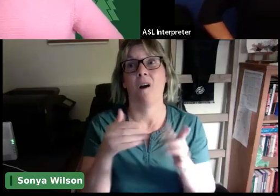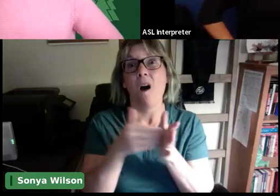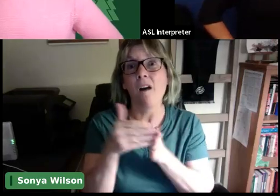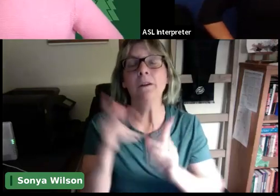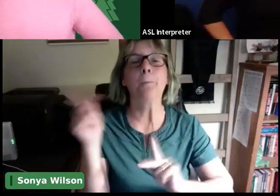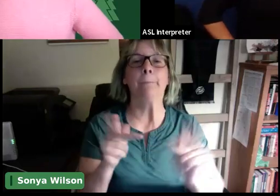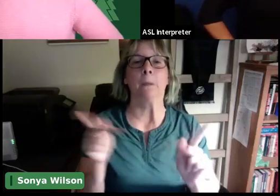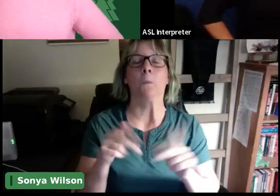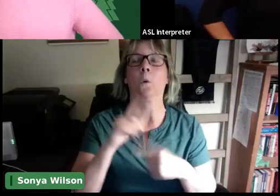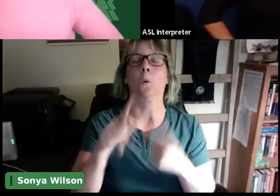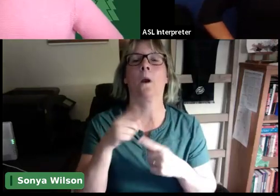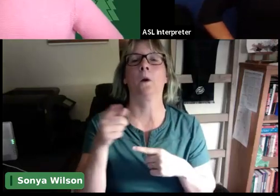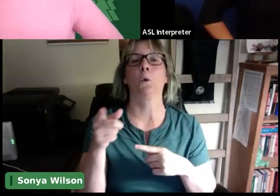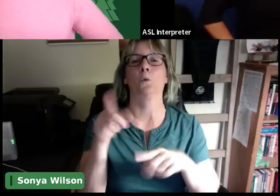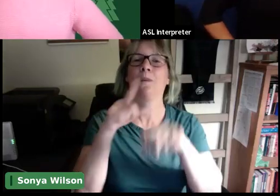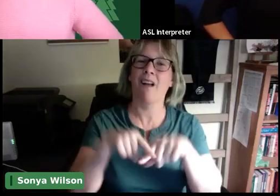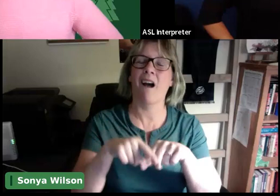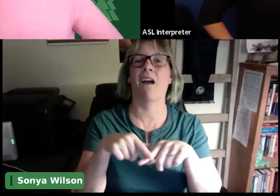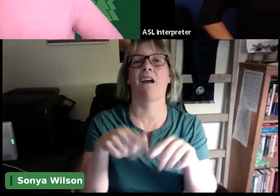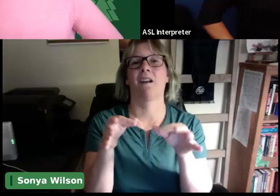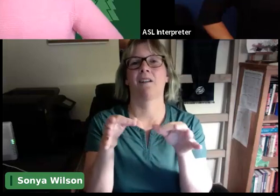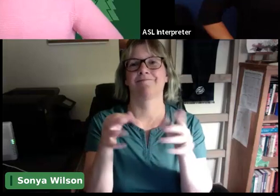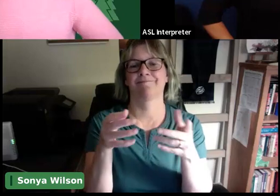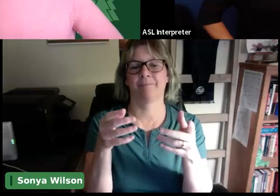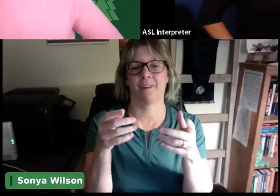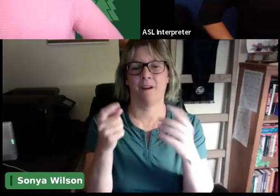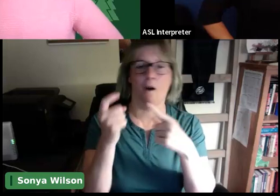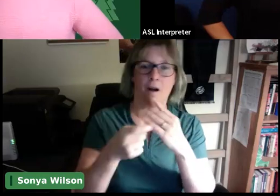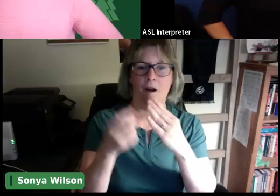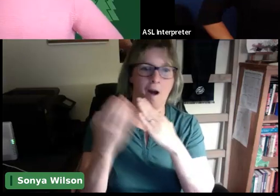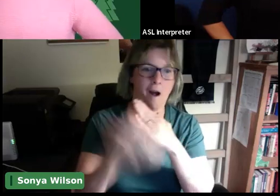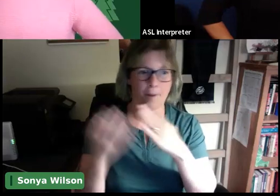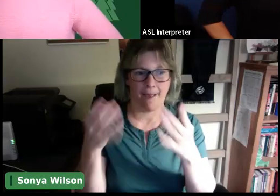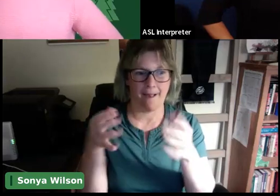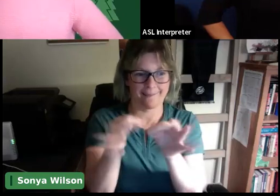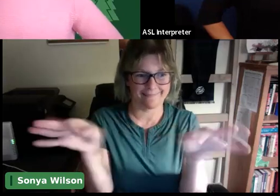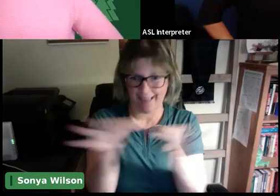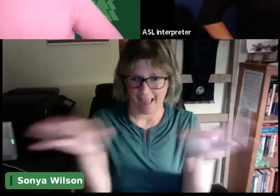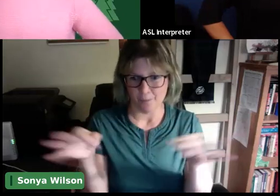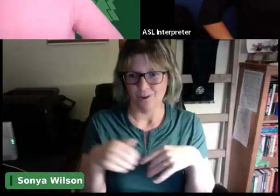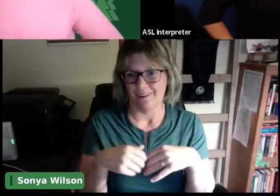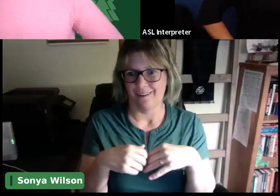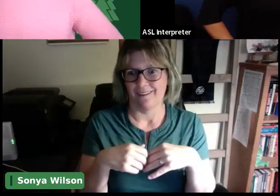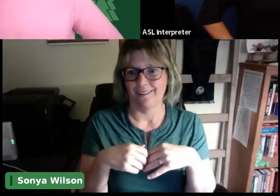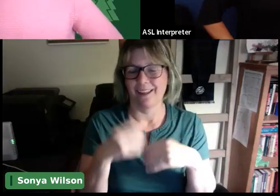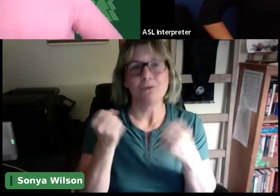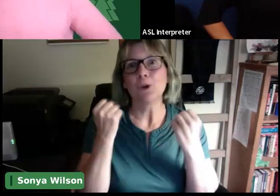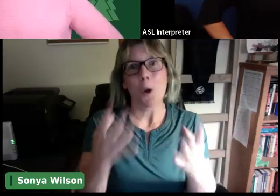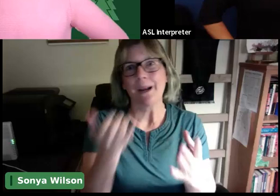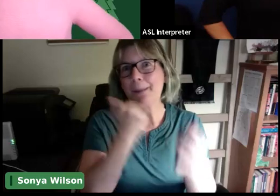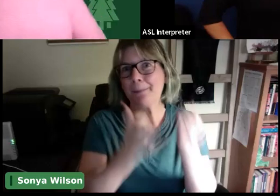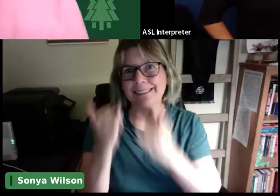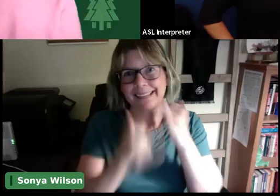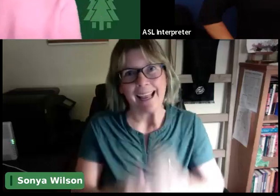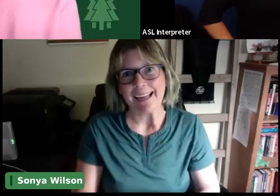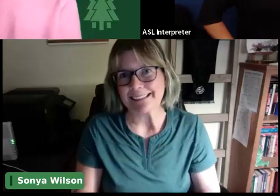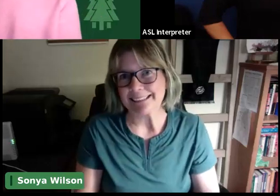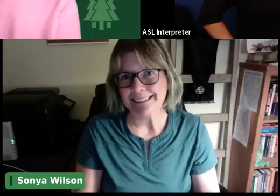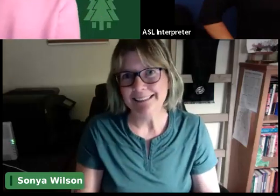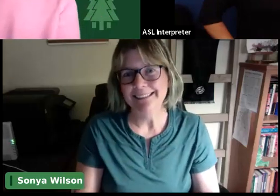And I do, I think so often. People rely on the automated captions. As a means that is